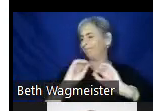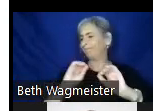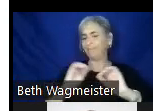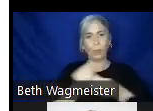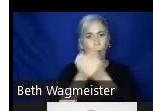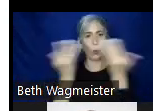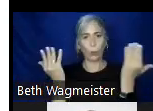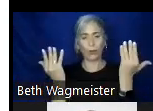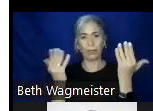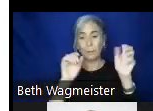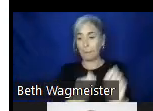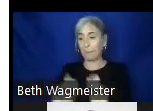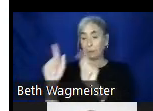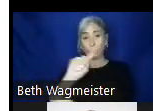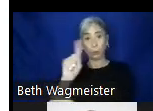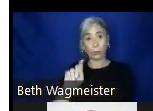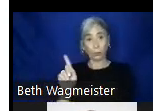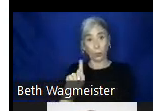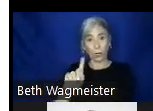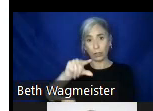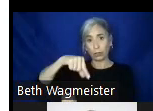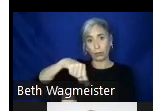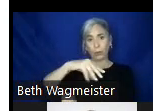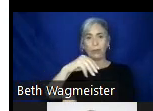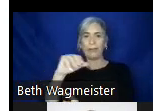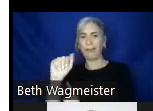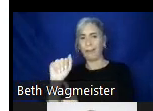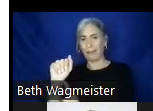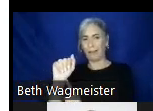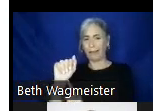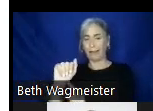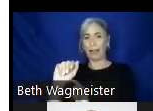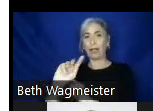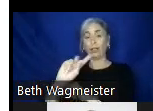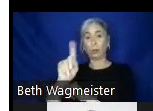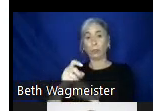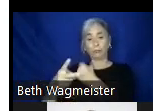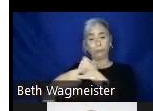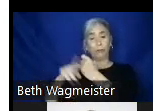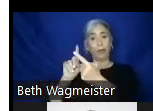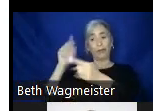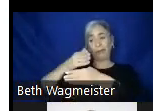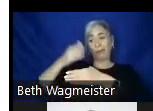Please post your questions in the Q&A. Questions will be saved until the end of the session. The